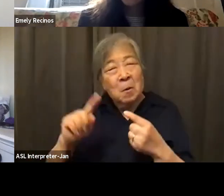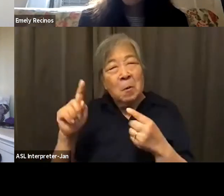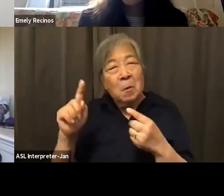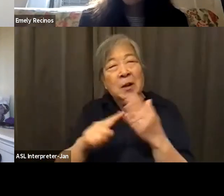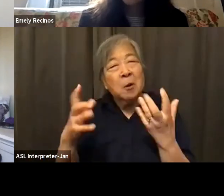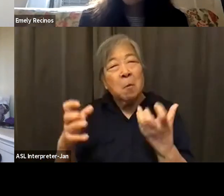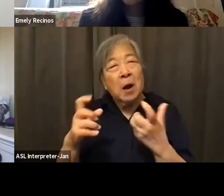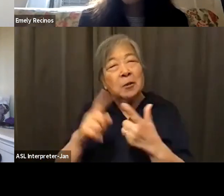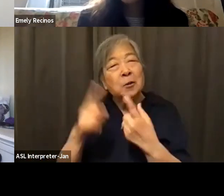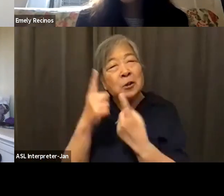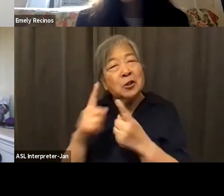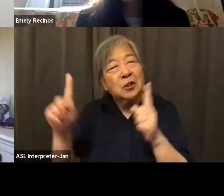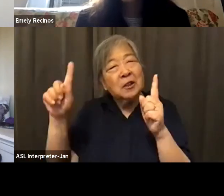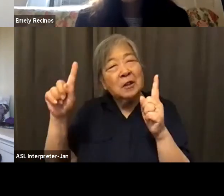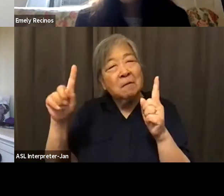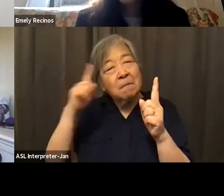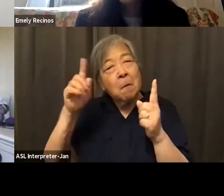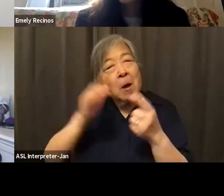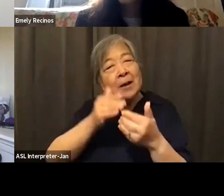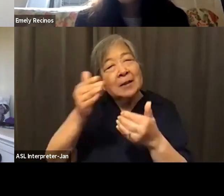Good question.